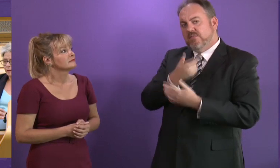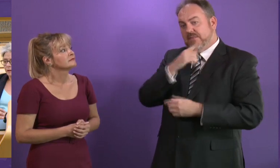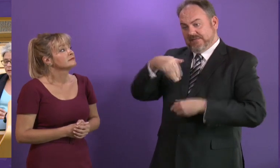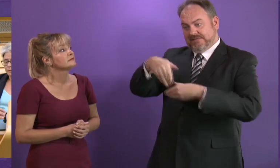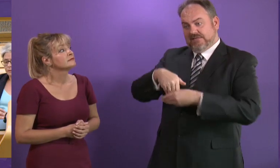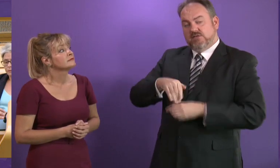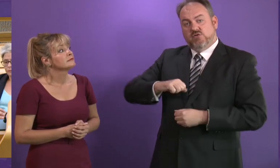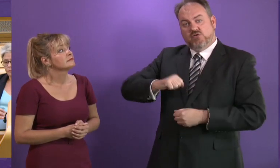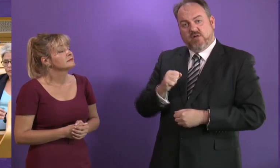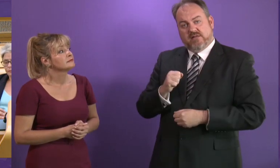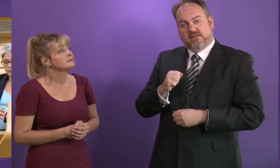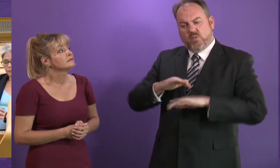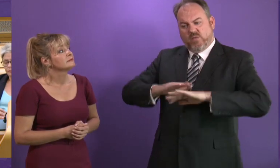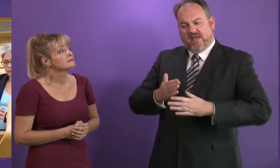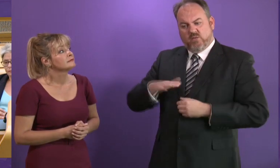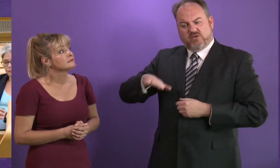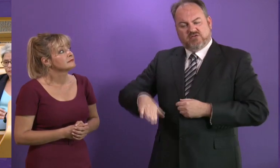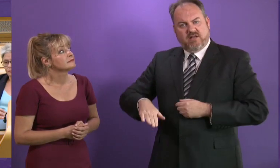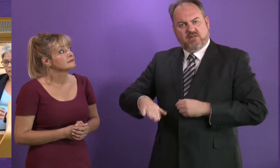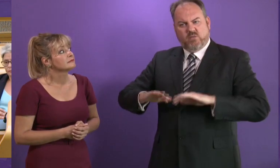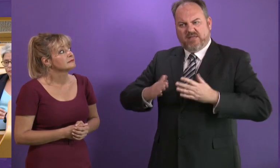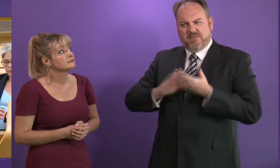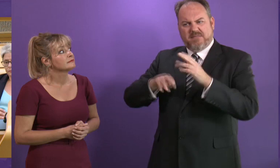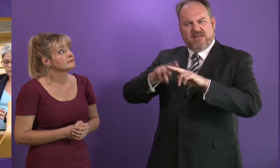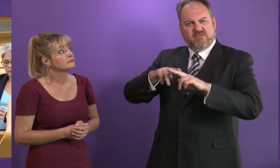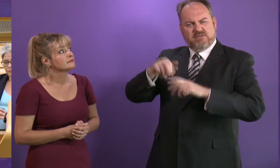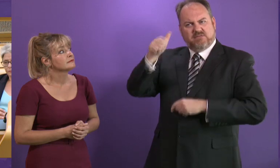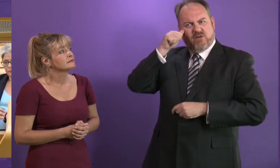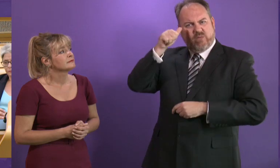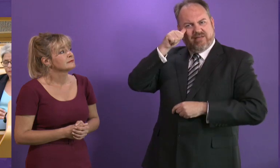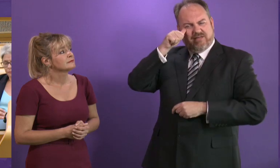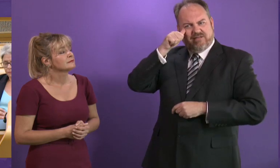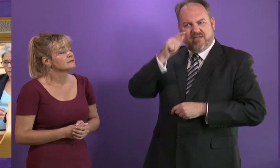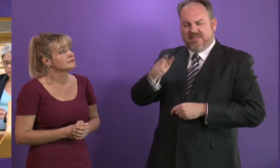or her parent being aware, has been utterly discredited. Last month, even the expert panel